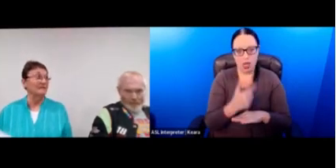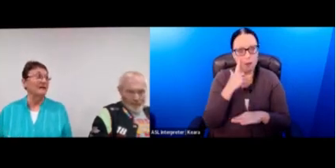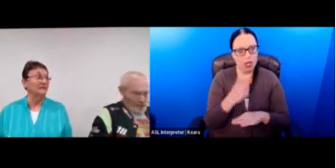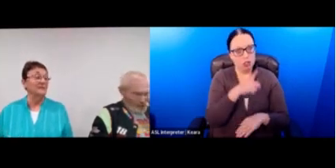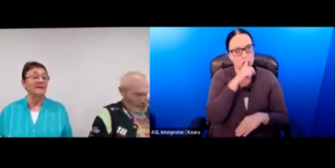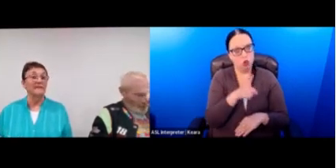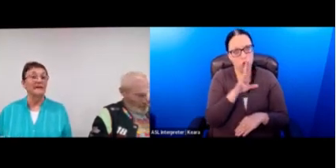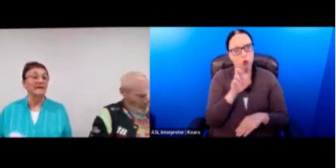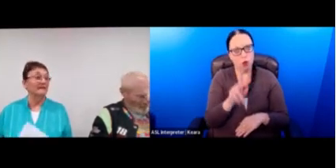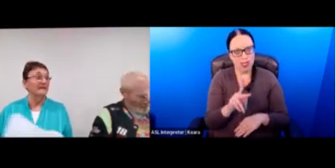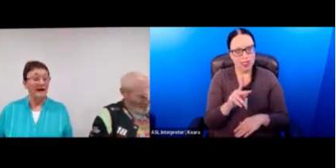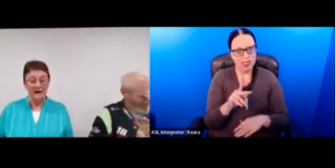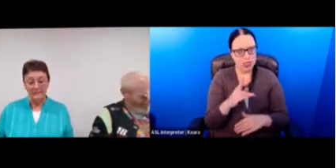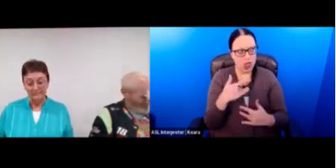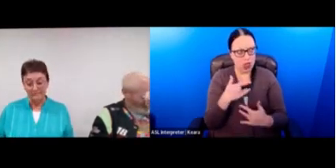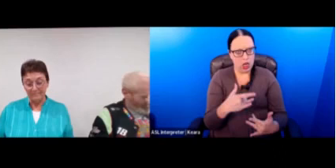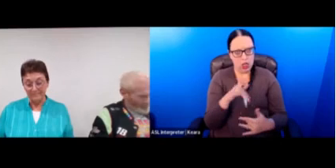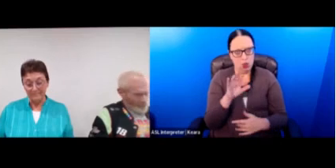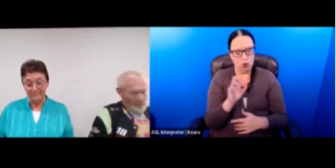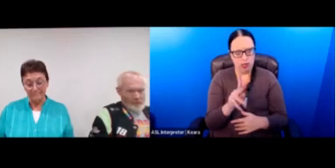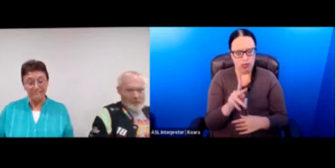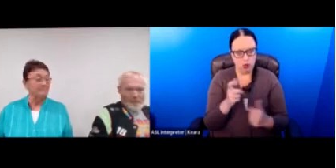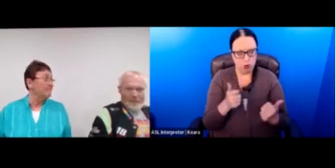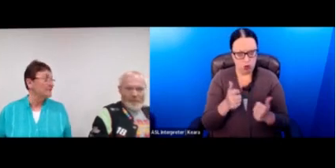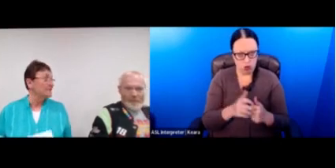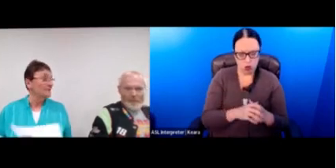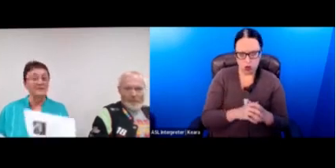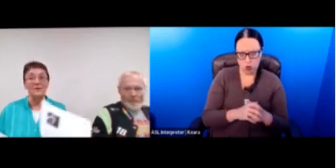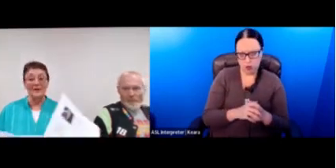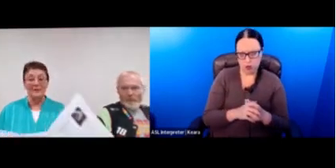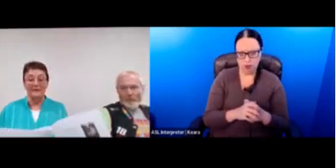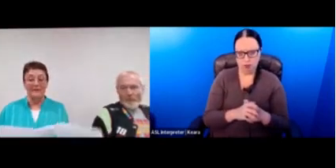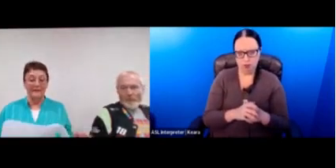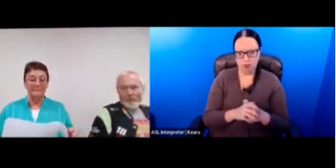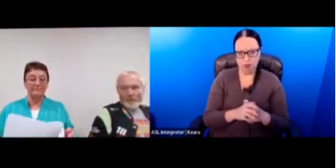It's a likely risk and there's no there's no way around that.